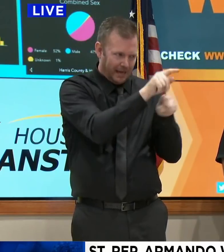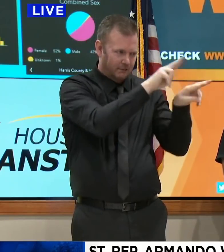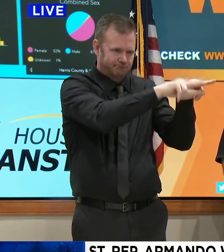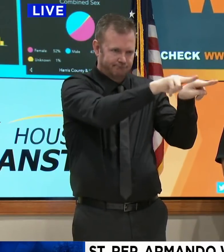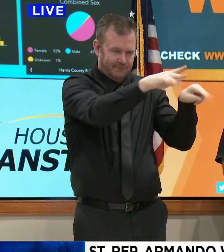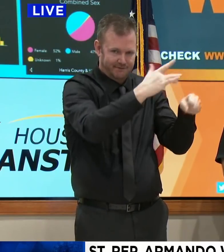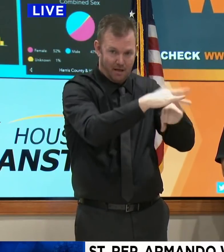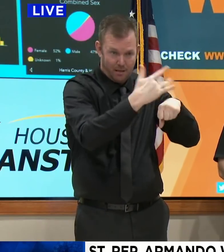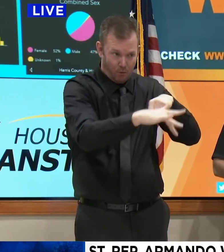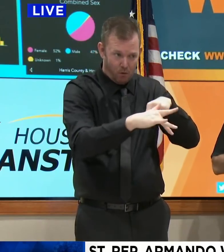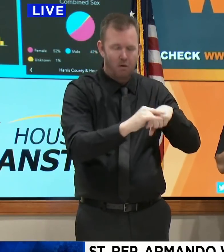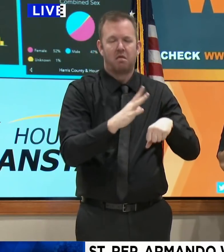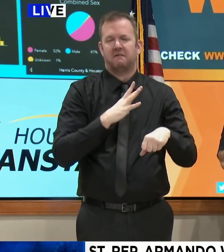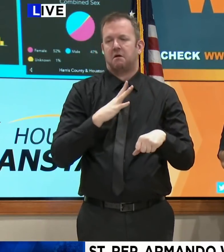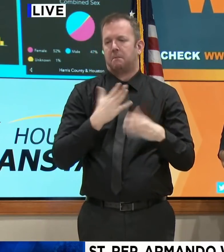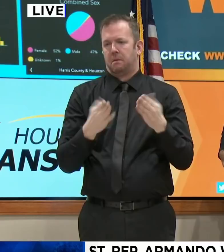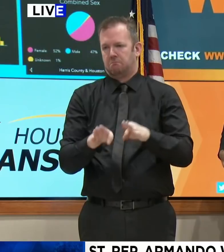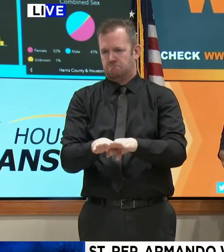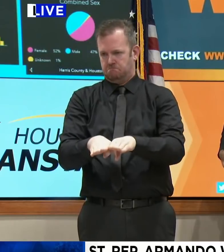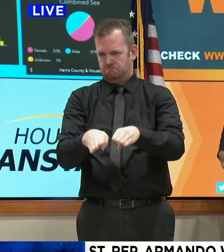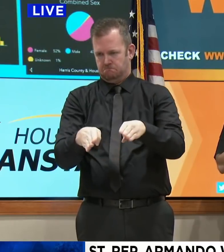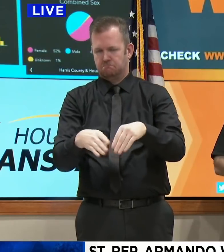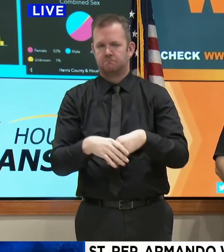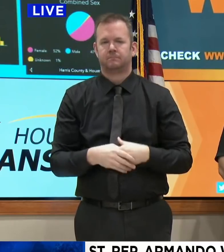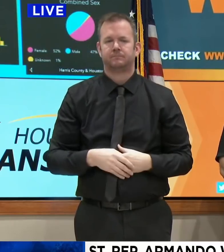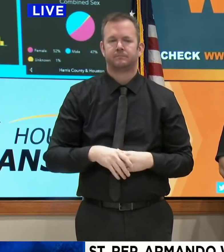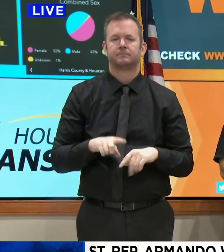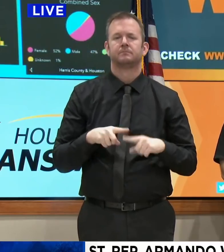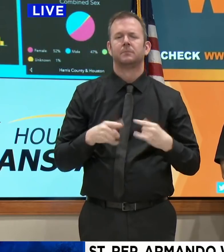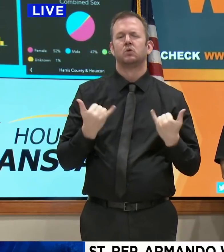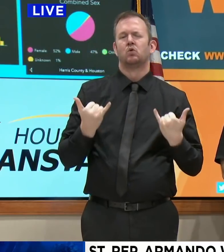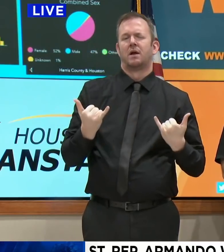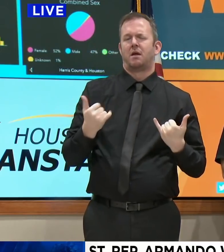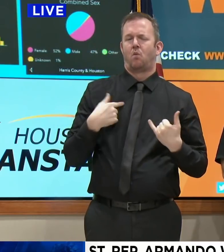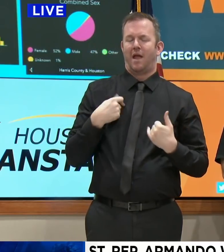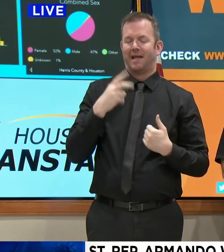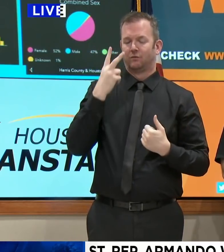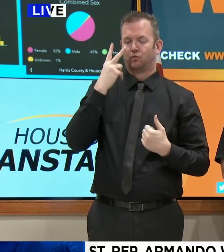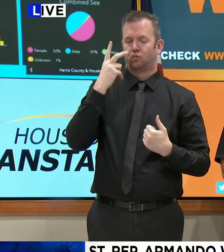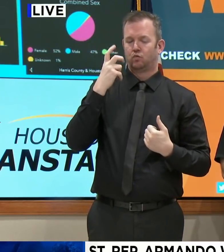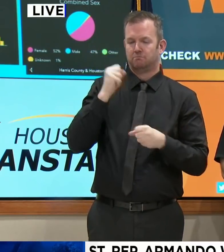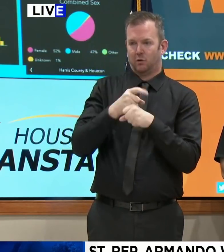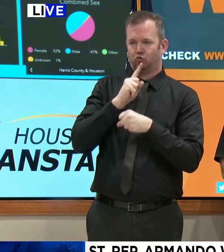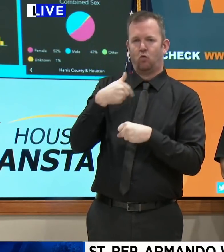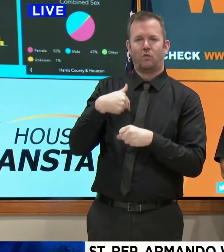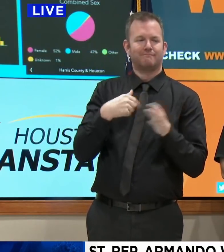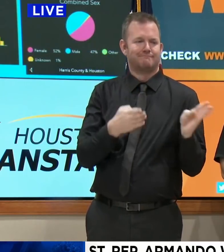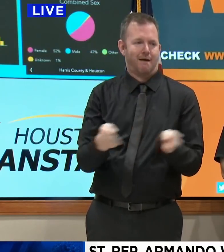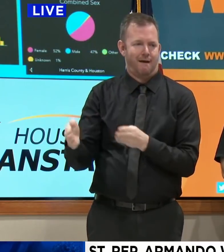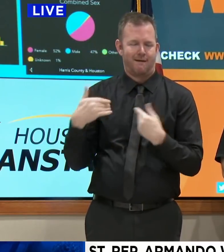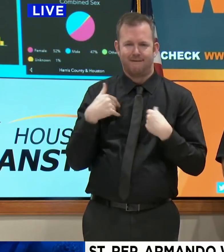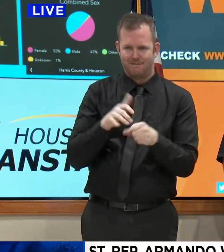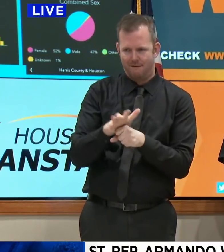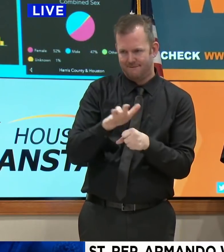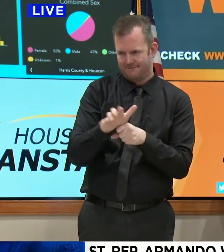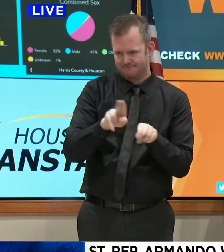those hospital beds can be available hospital beds can be available for people who most need them. for people who most need them. Above right now the Above right now the conversations with them is